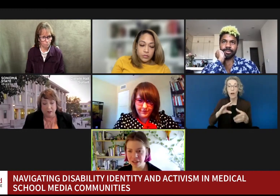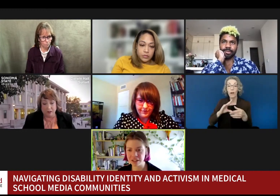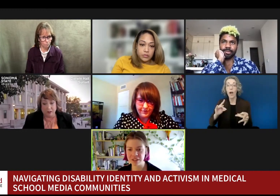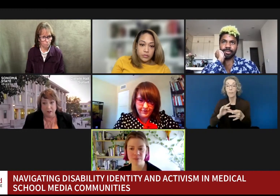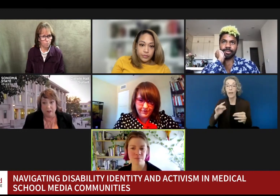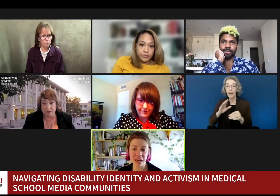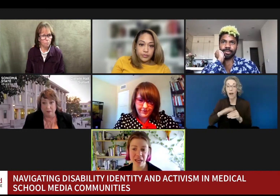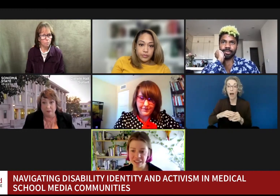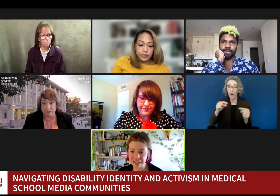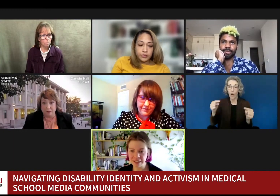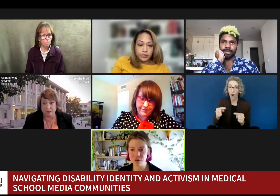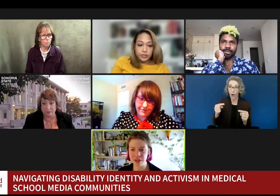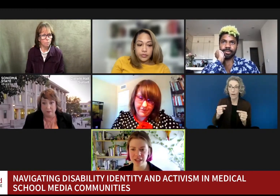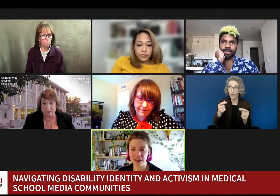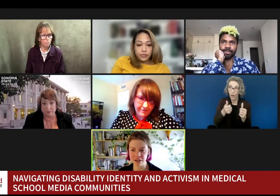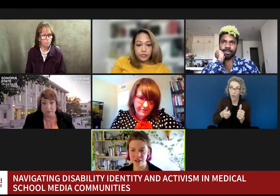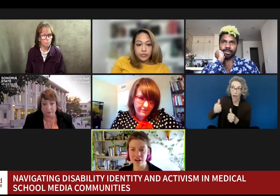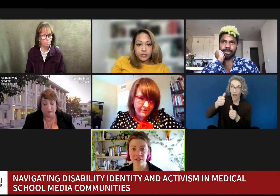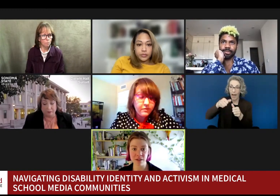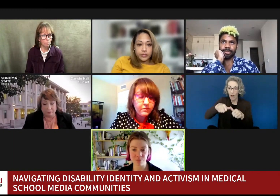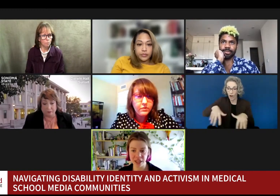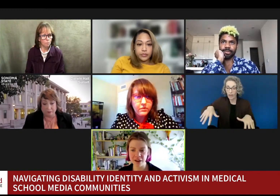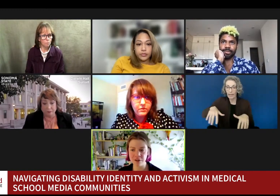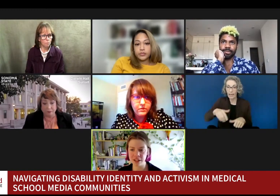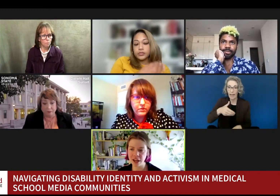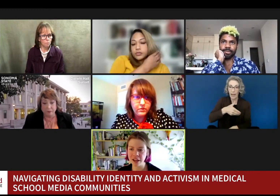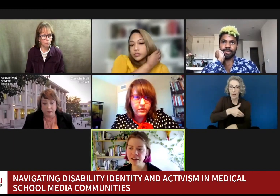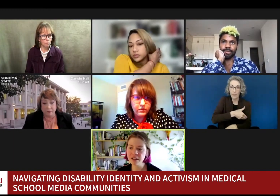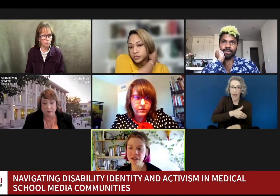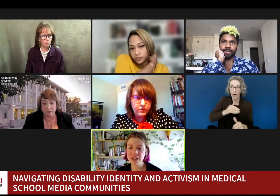biases within healthcare that play out online?